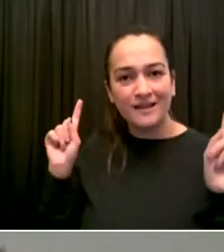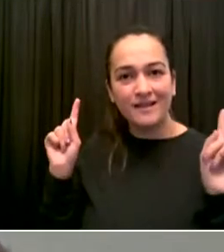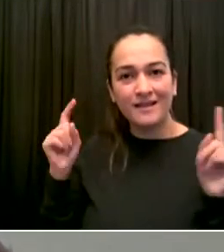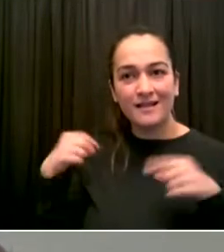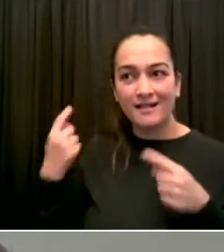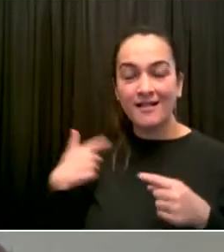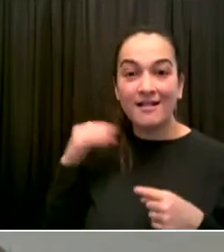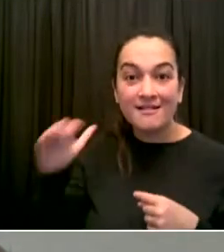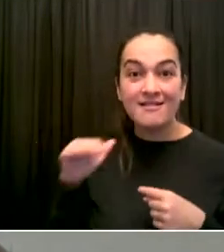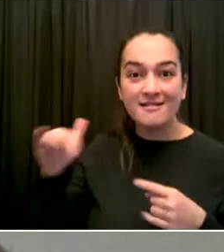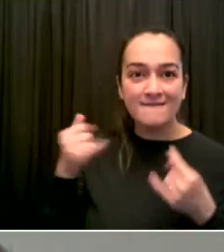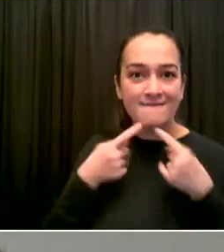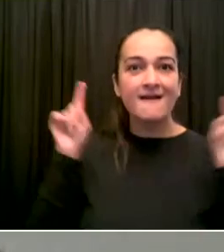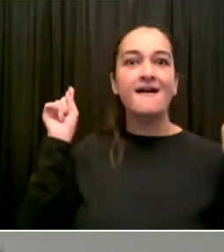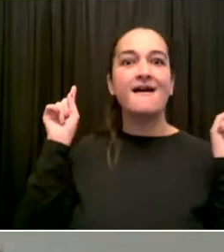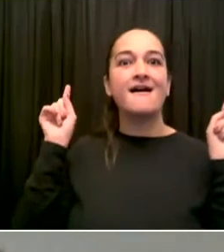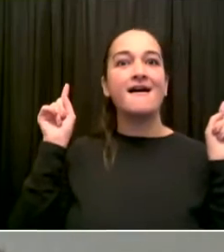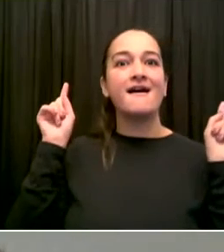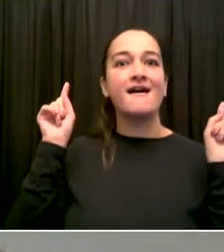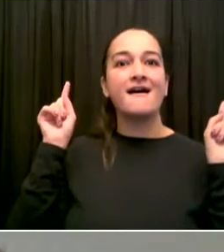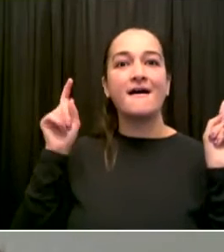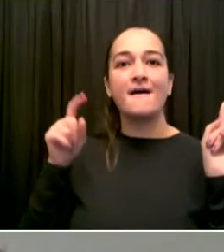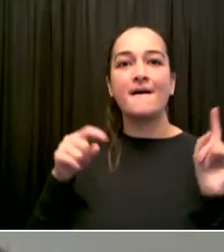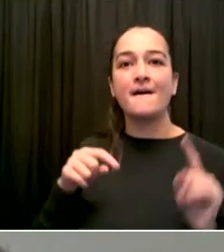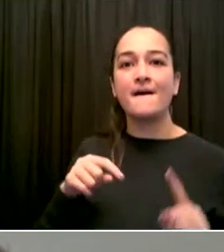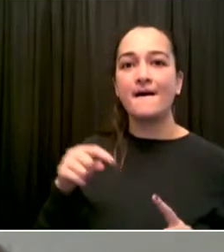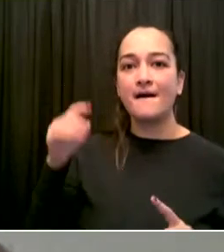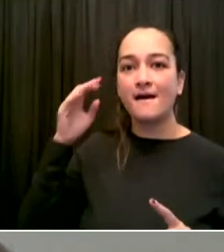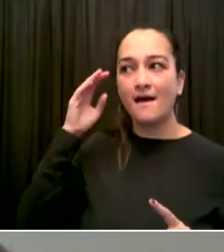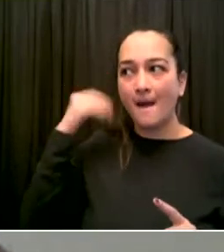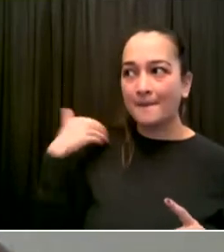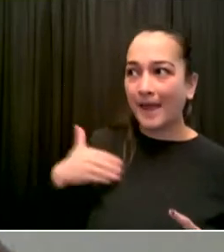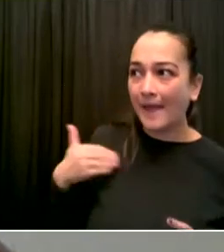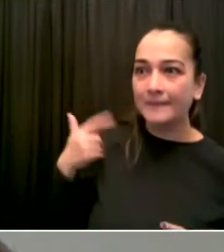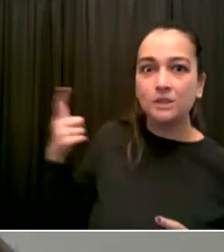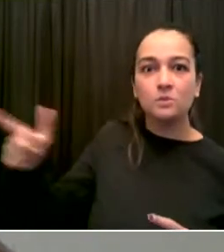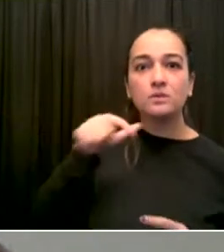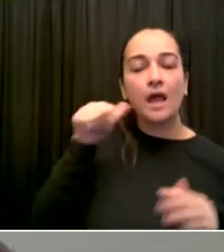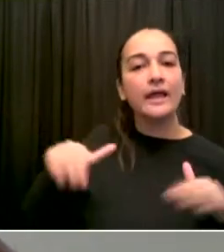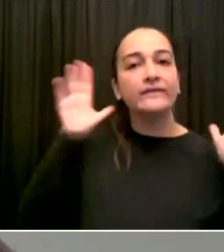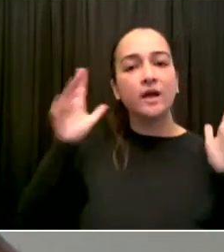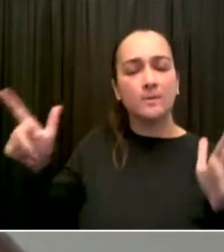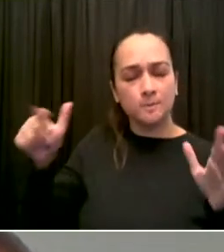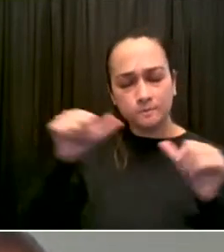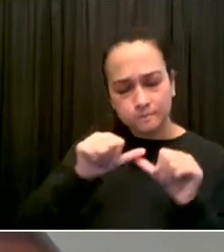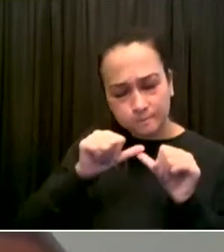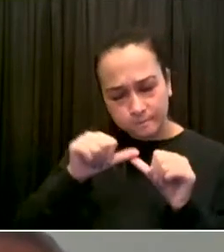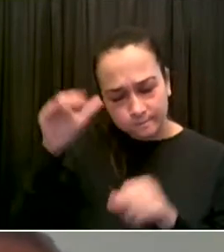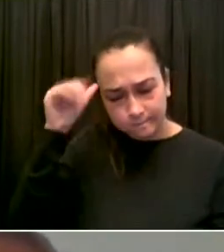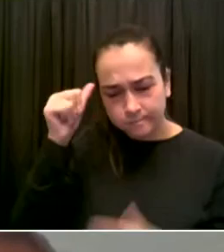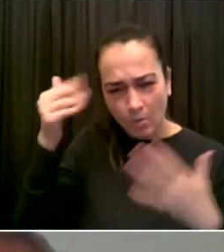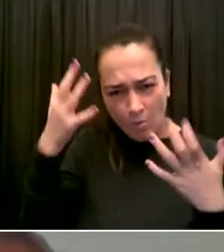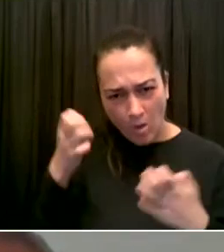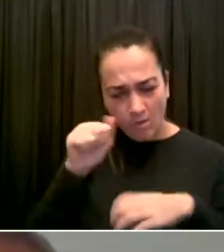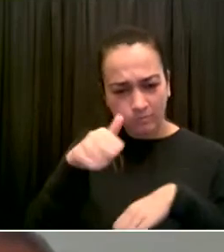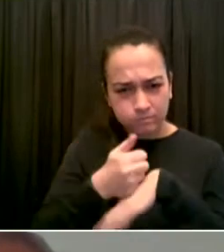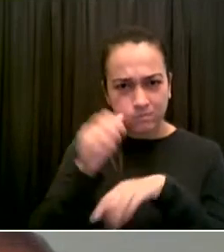YOU HAVE BEEN PERSISTENT ON THE